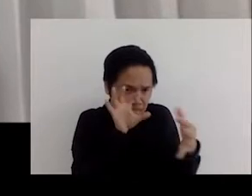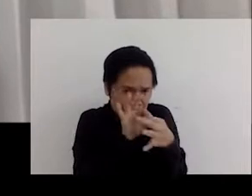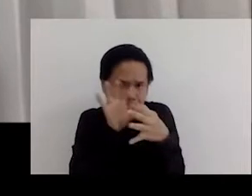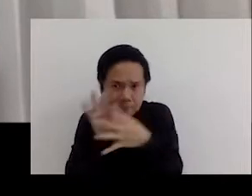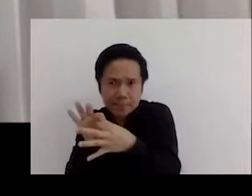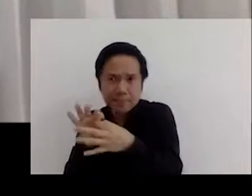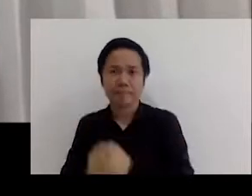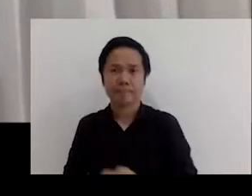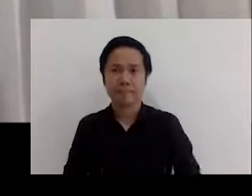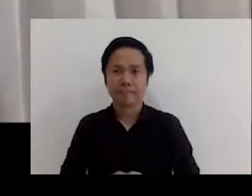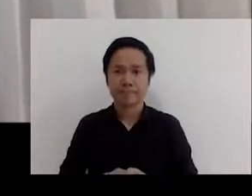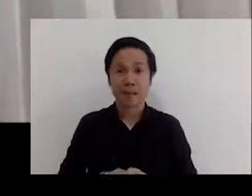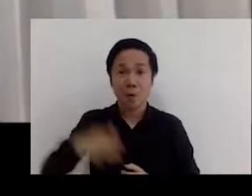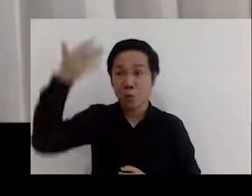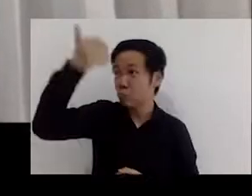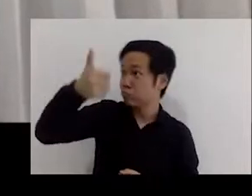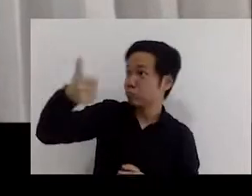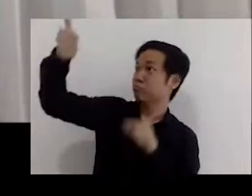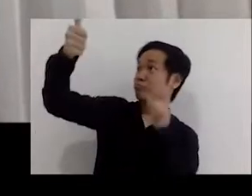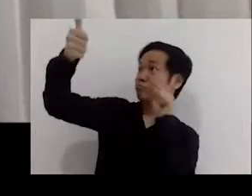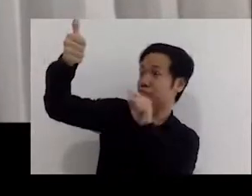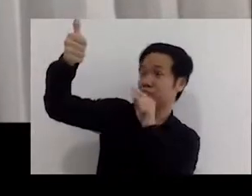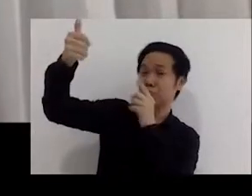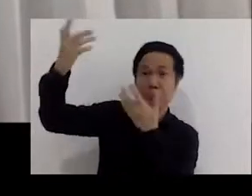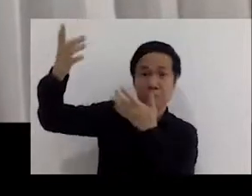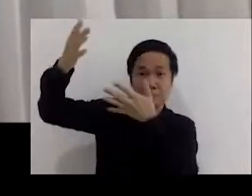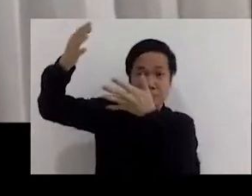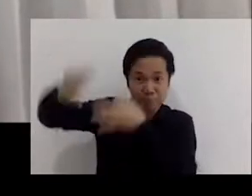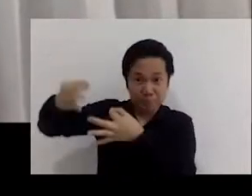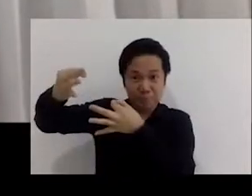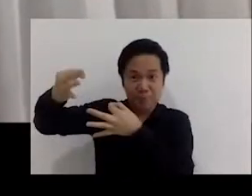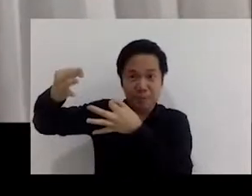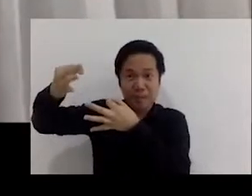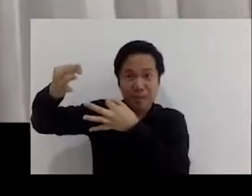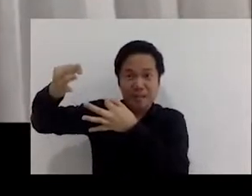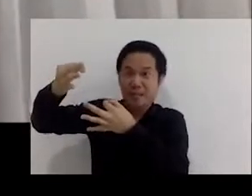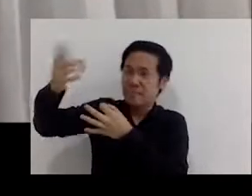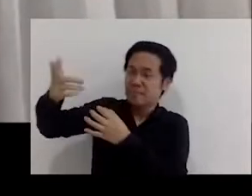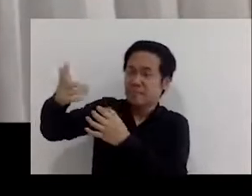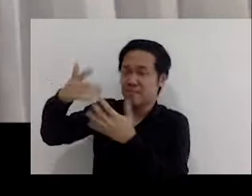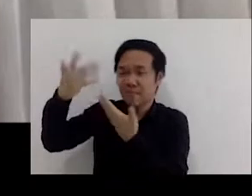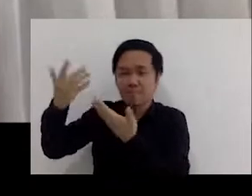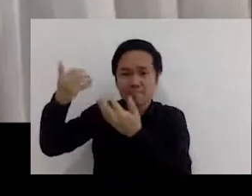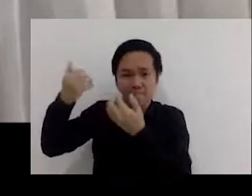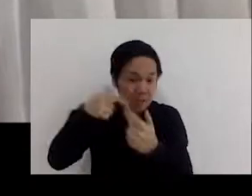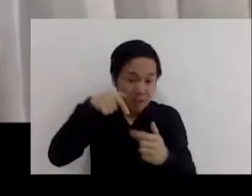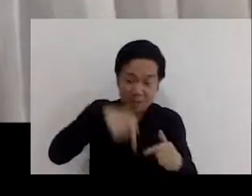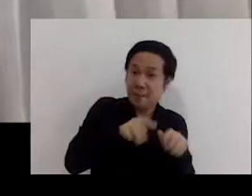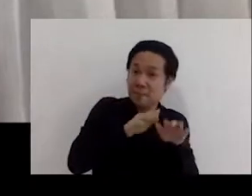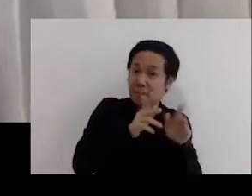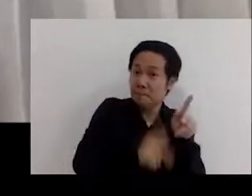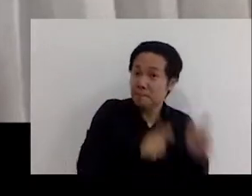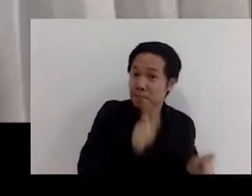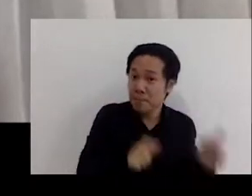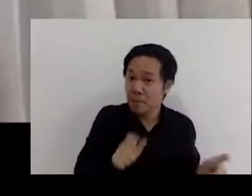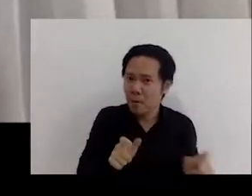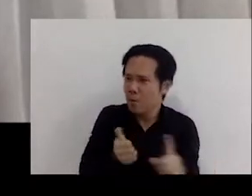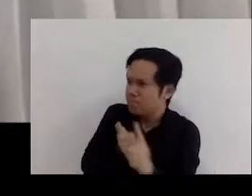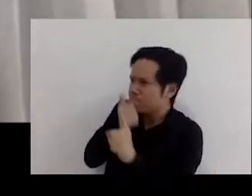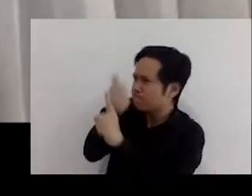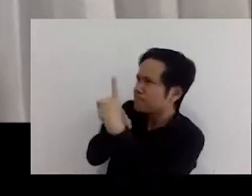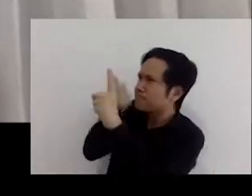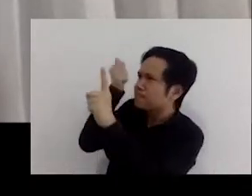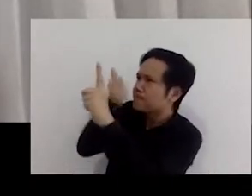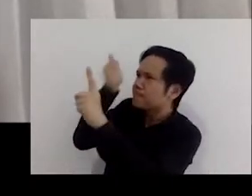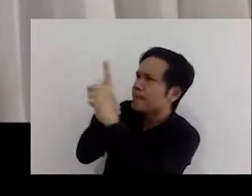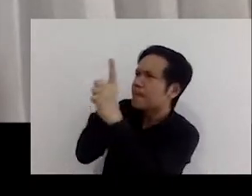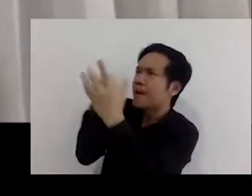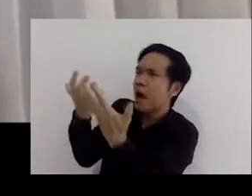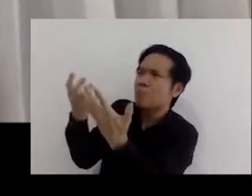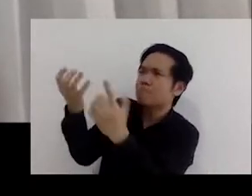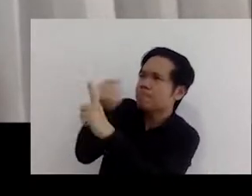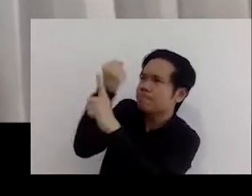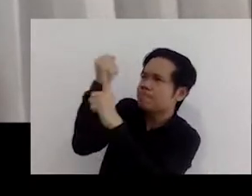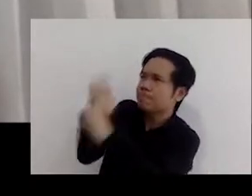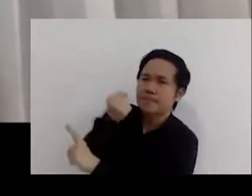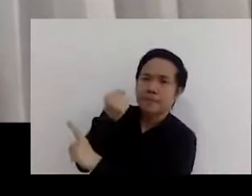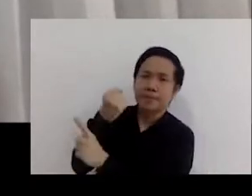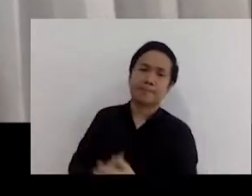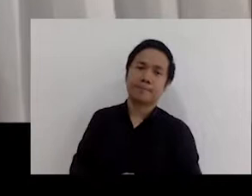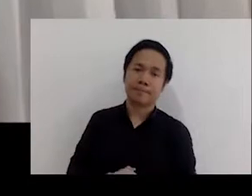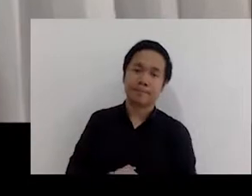And the political decisions of the organizations of persons with disabilities to fight to put on the table their needs.